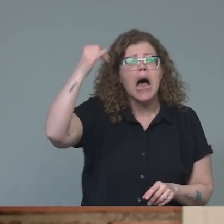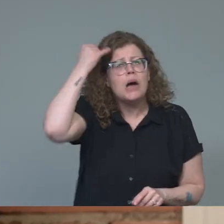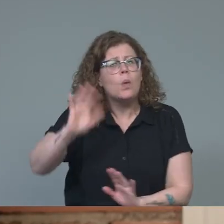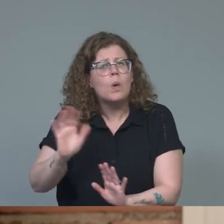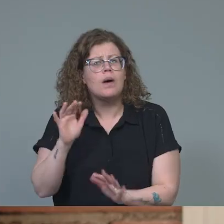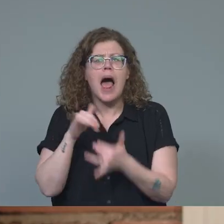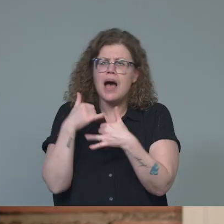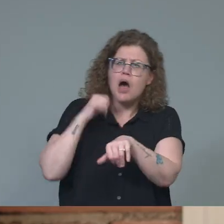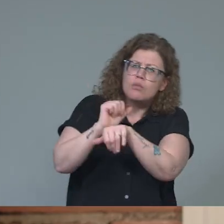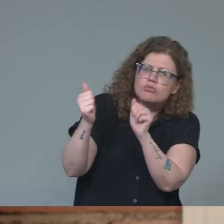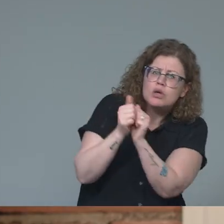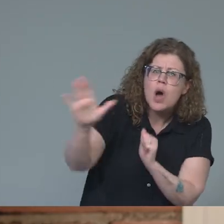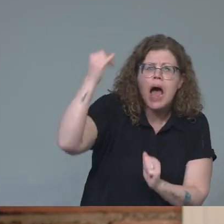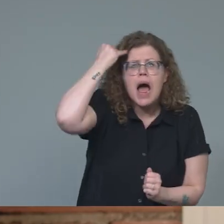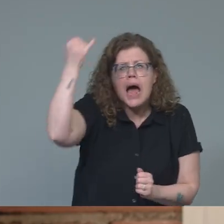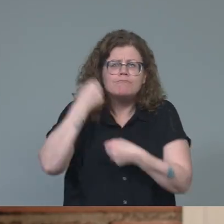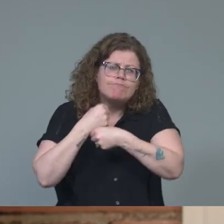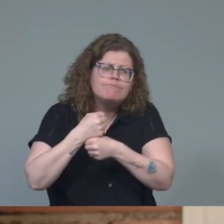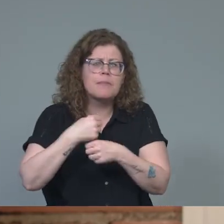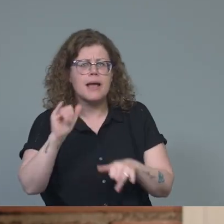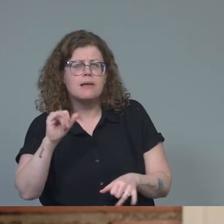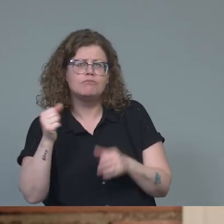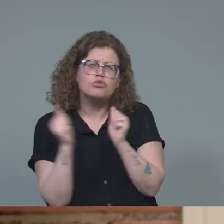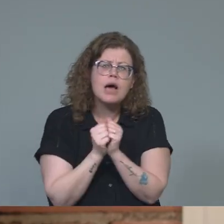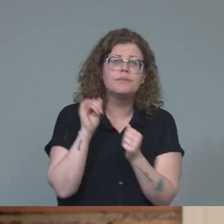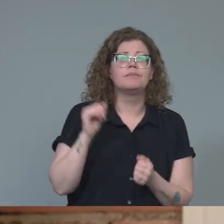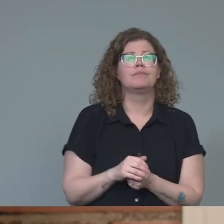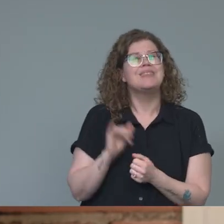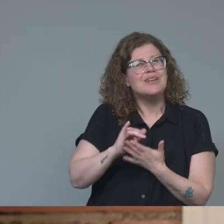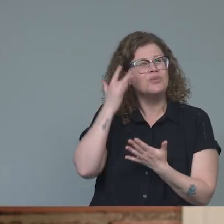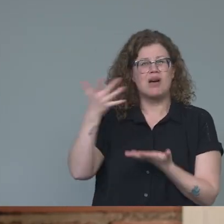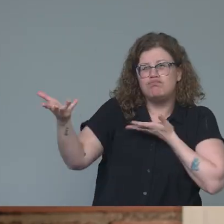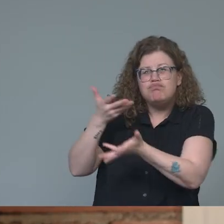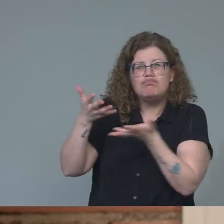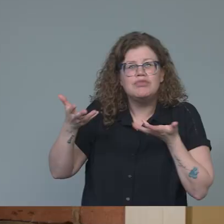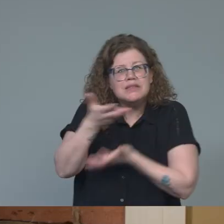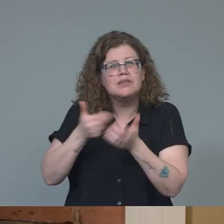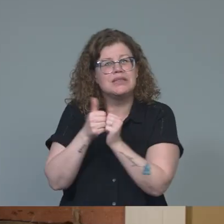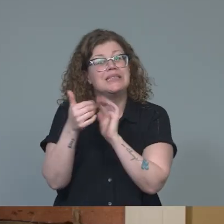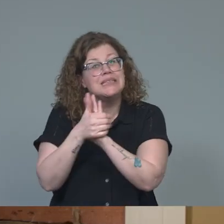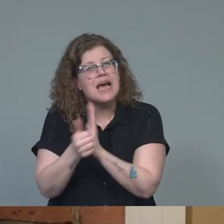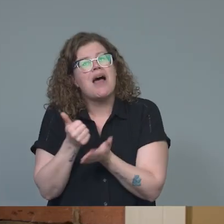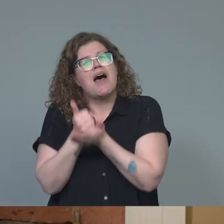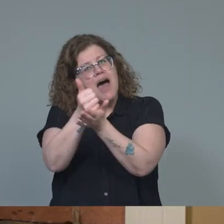in a way that truly reflects your own artistic practice in a beautiful way. Another trick,